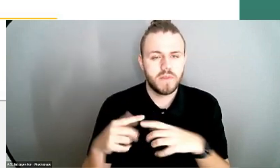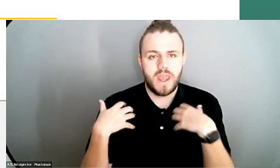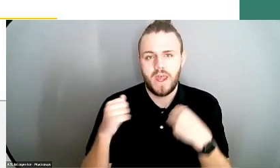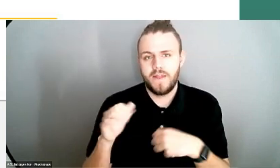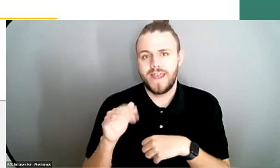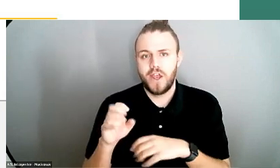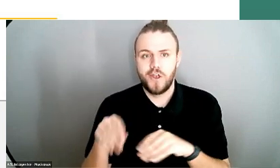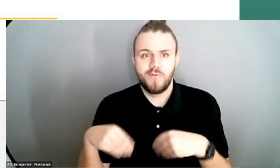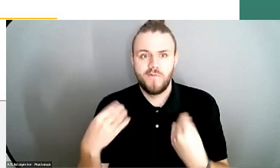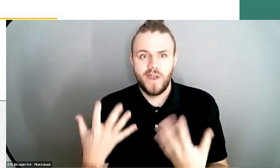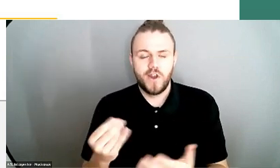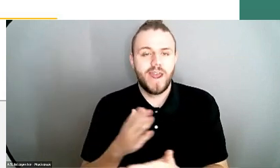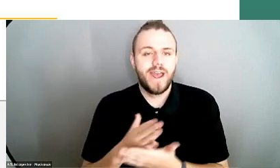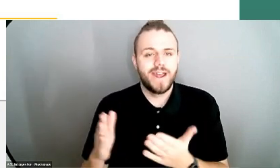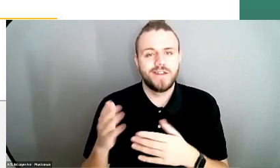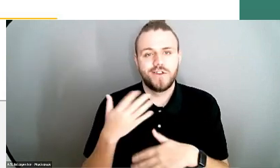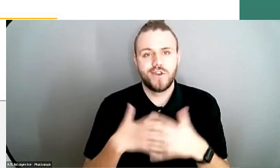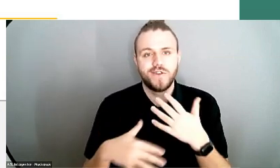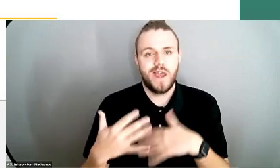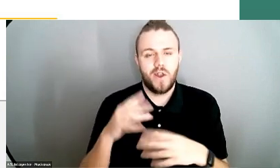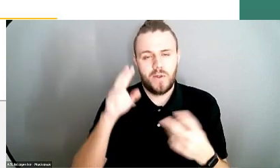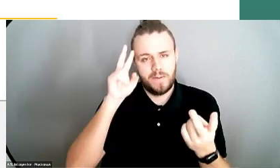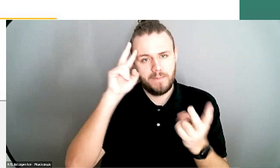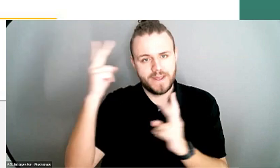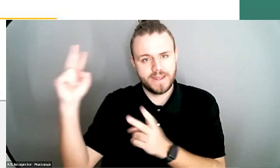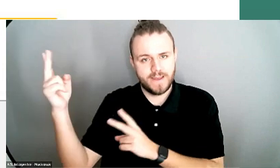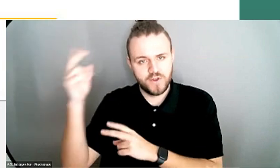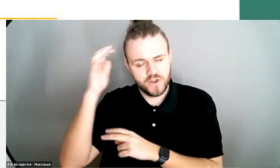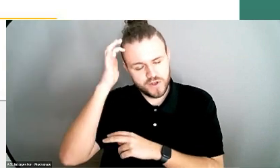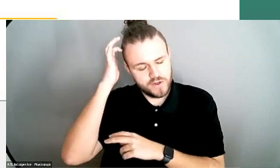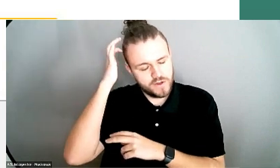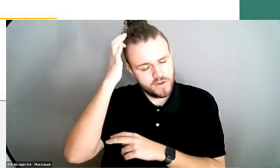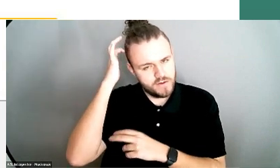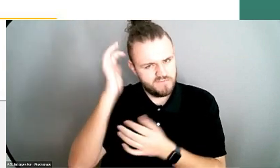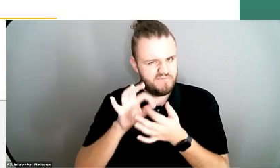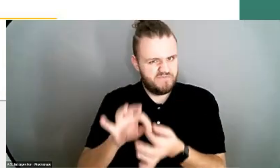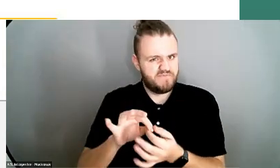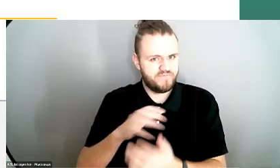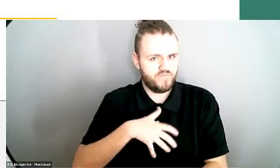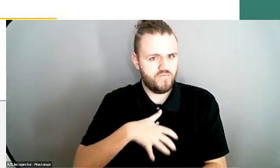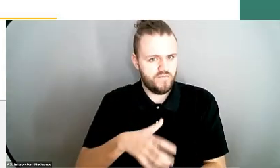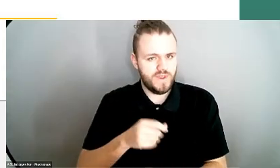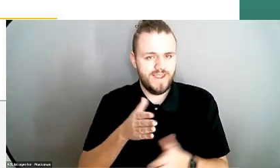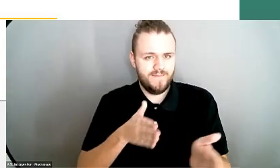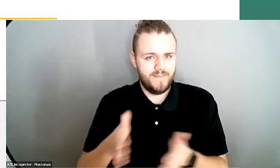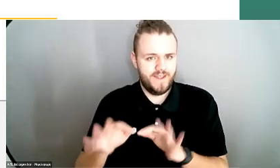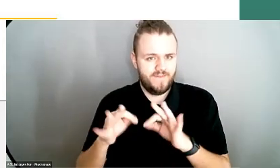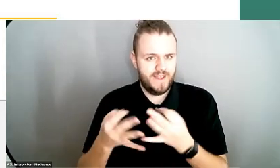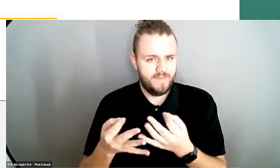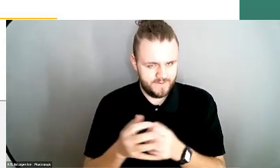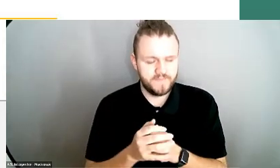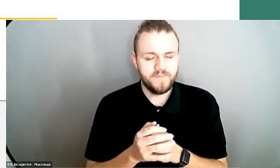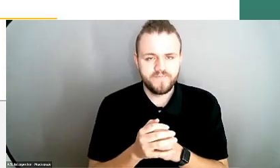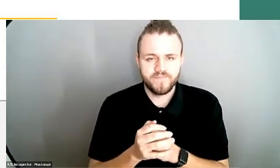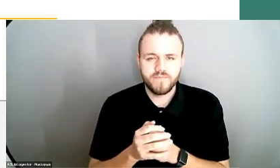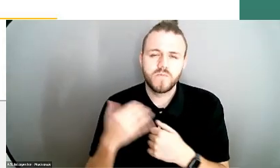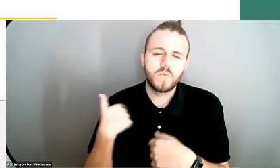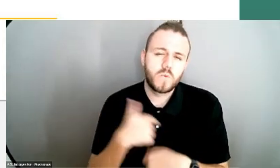societal misconceptions around pregnancy and family planning. We know that a lot of times